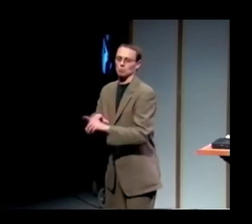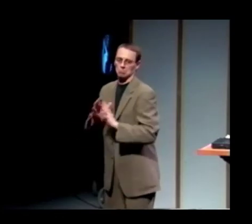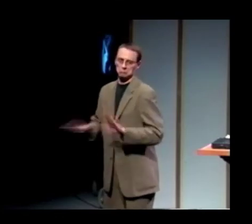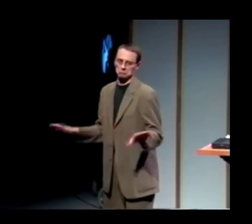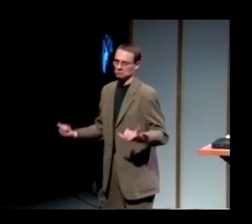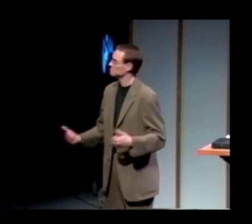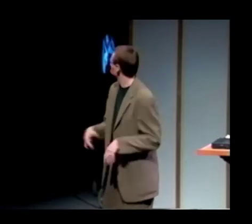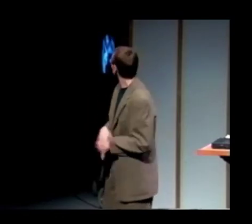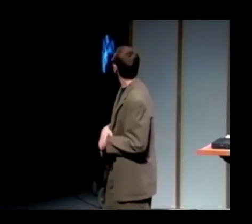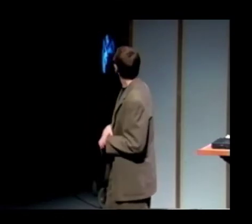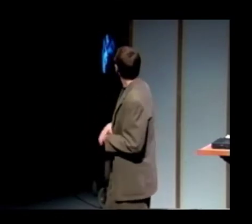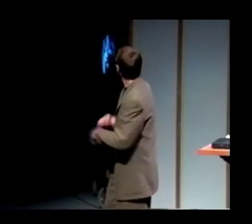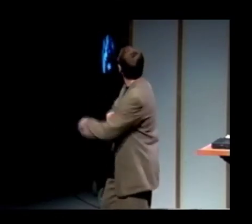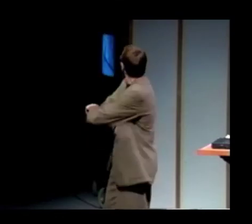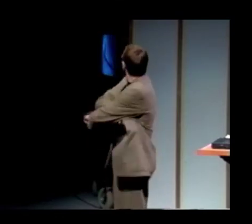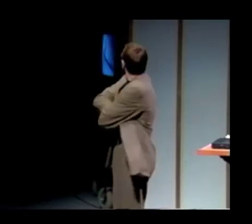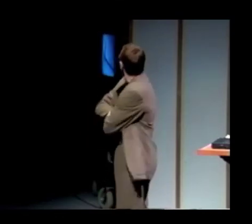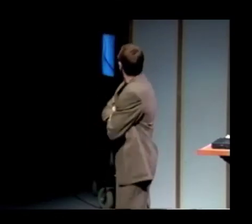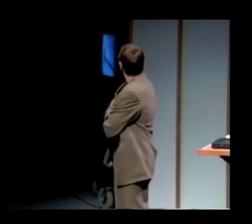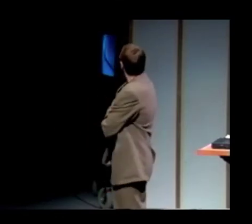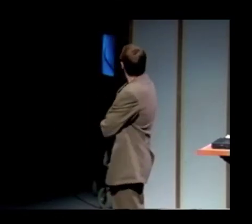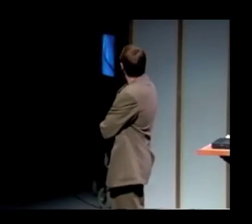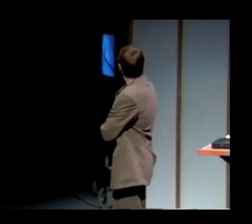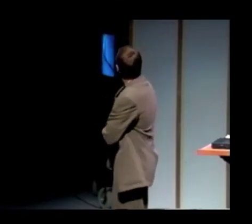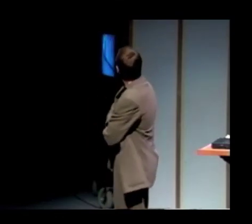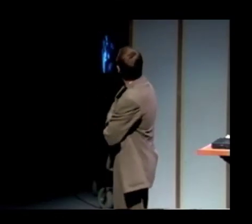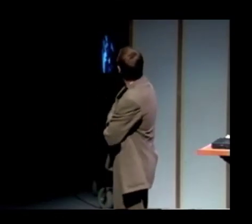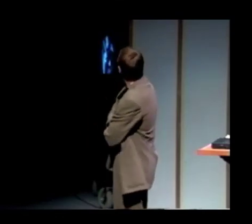SO IT'S A SILENT-- IT HAS MUSIC, BUT IT'S BASICALLY A SILENT FILM.